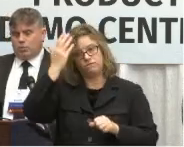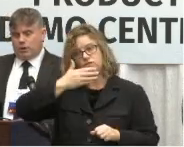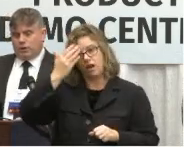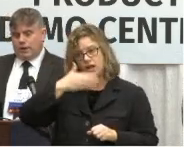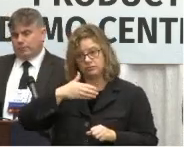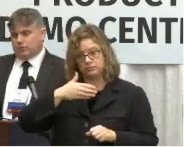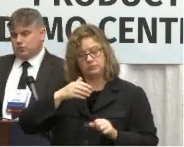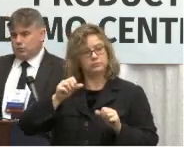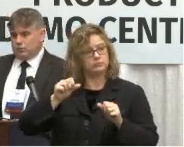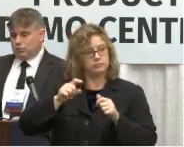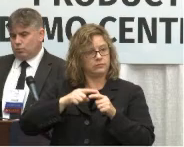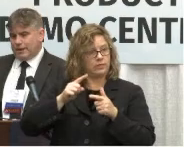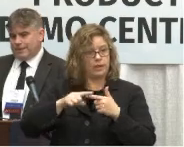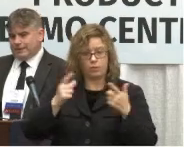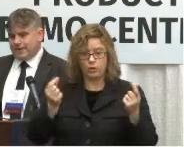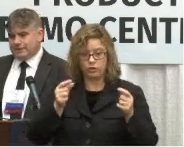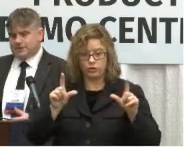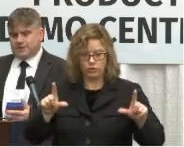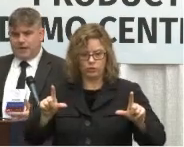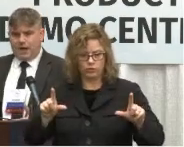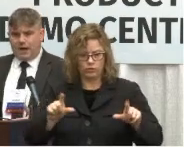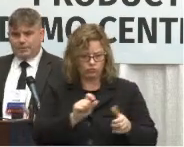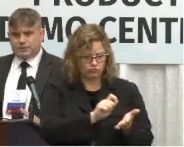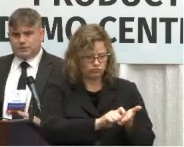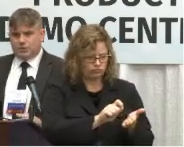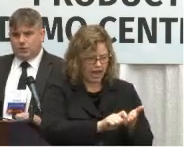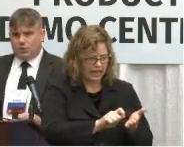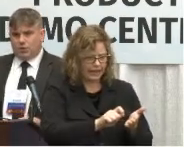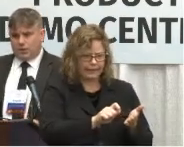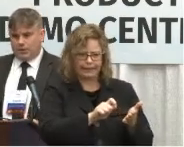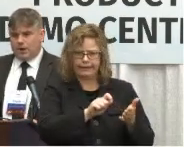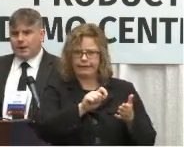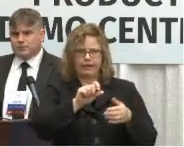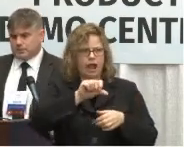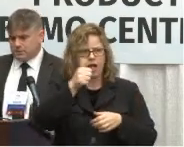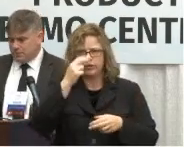where you're able to do writing tasks, hobbies or other options.